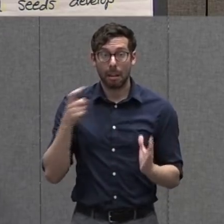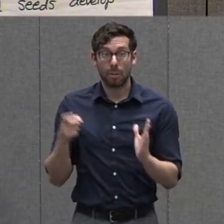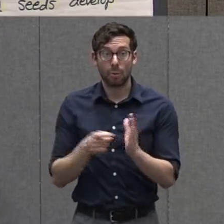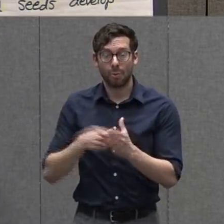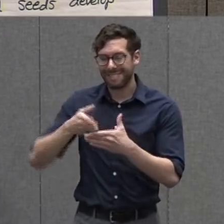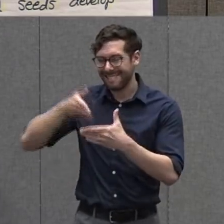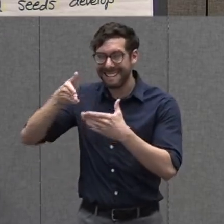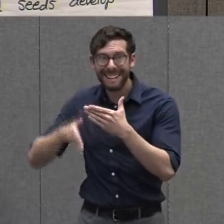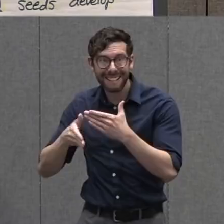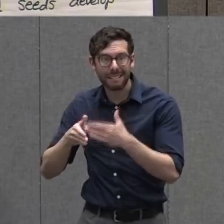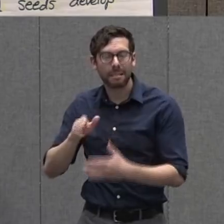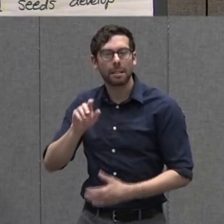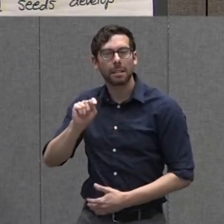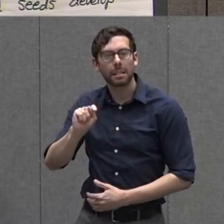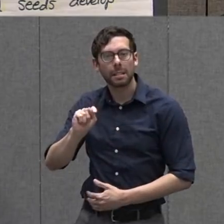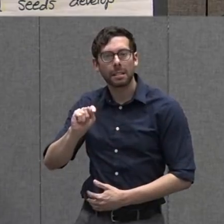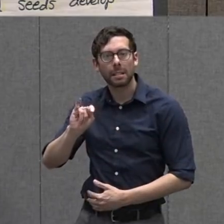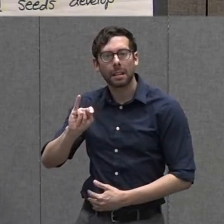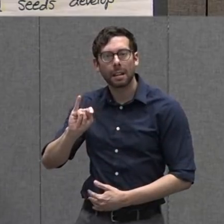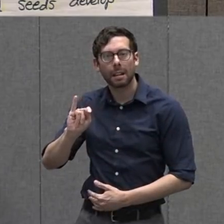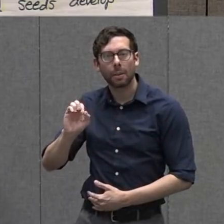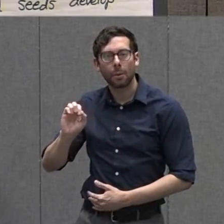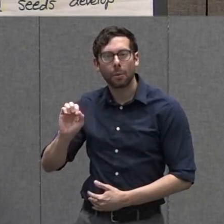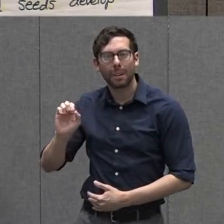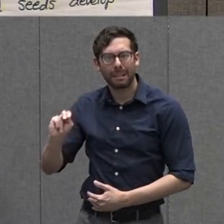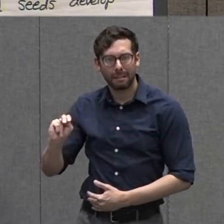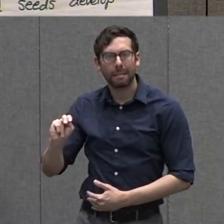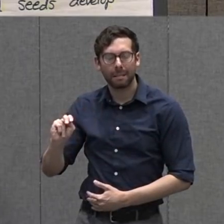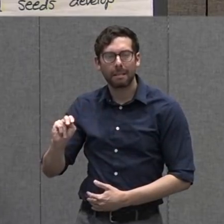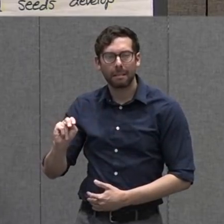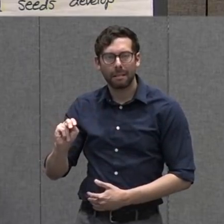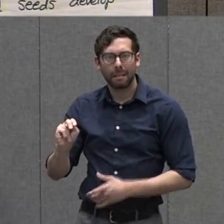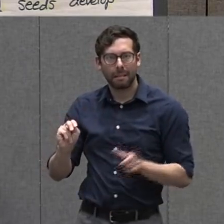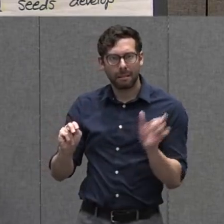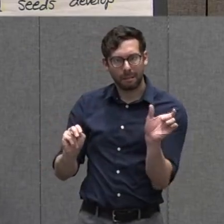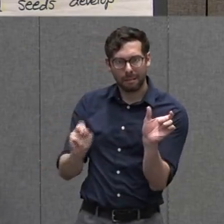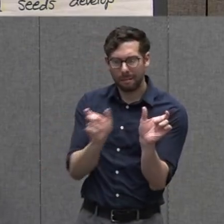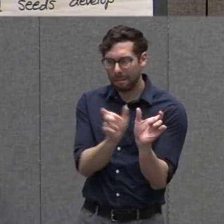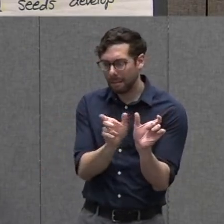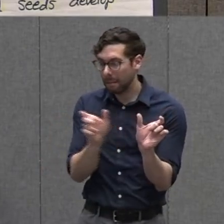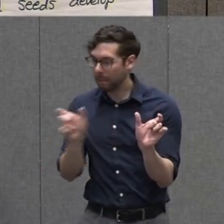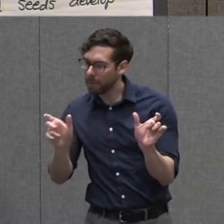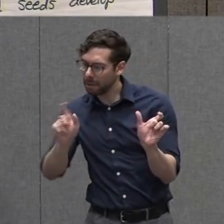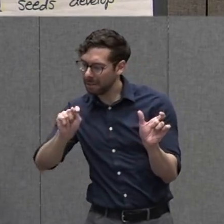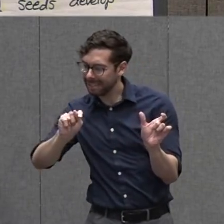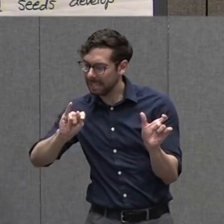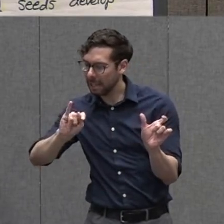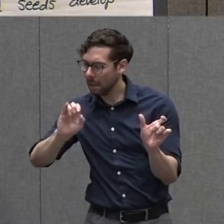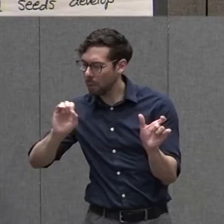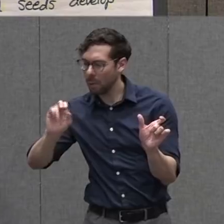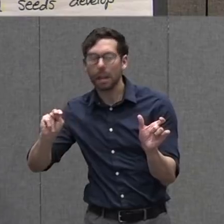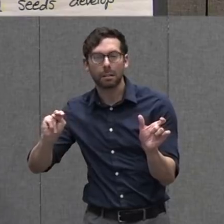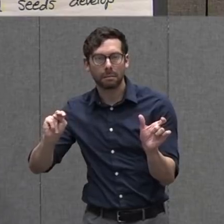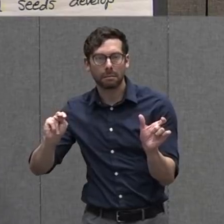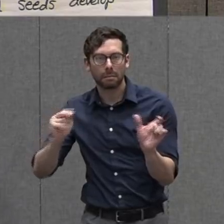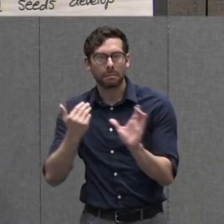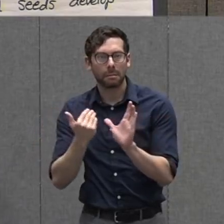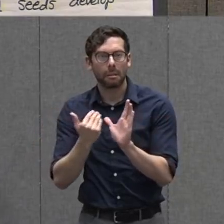Let's cut that out. We often see T-I-O-N at the end of a word.